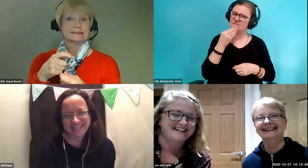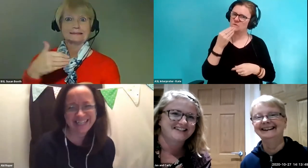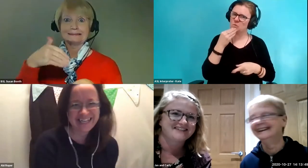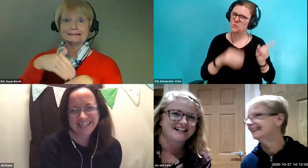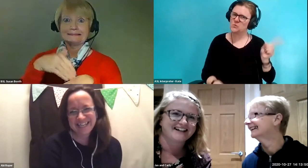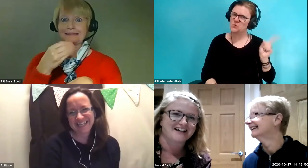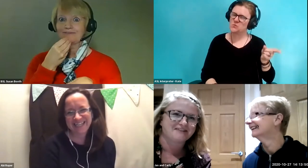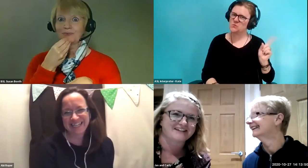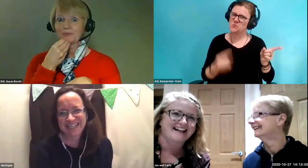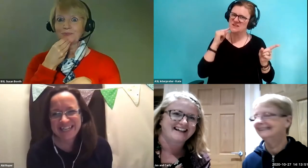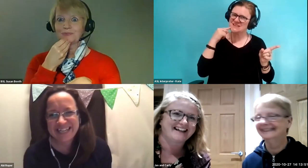she today turning up with cake